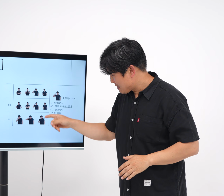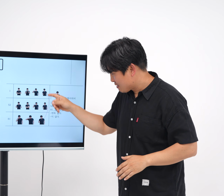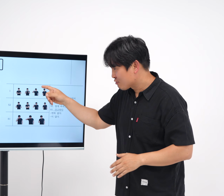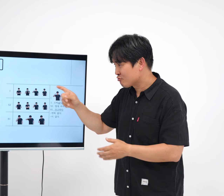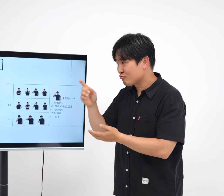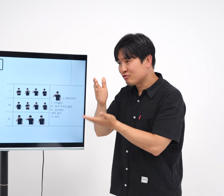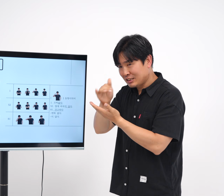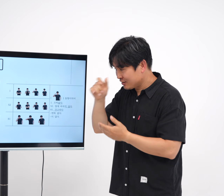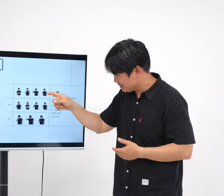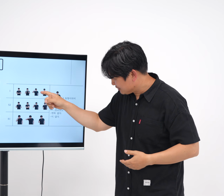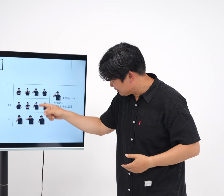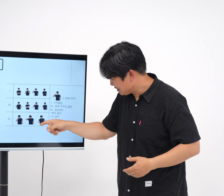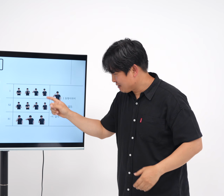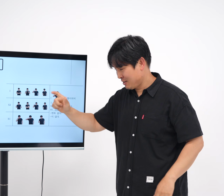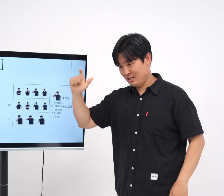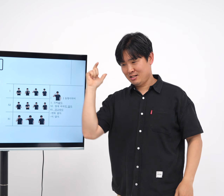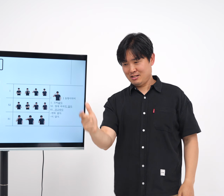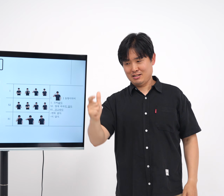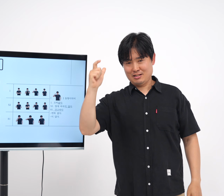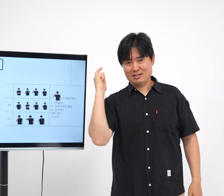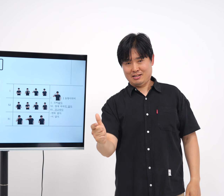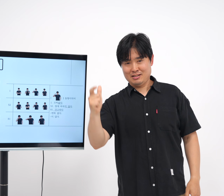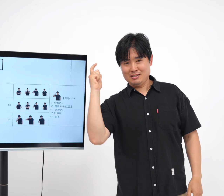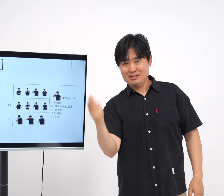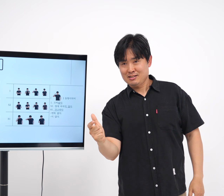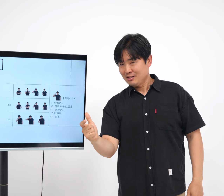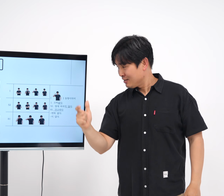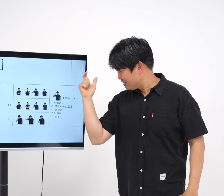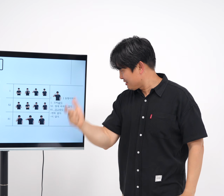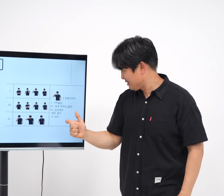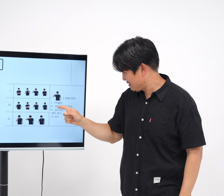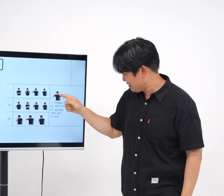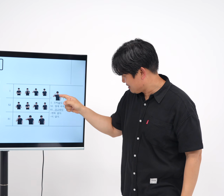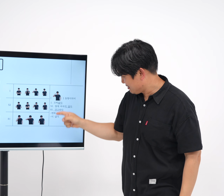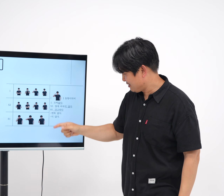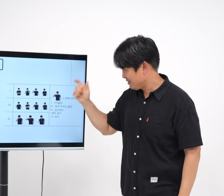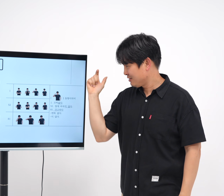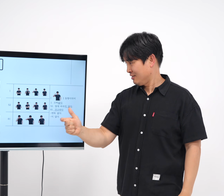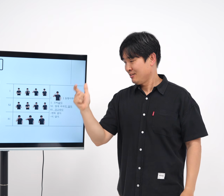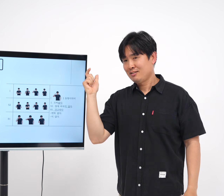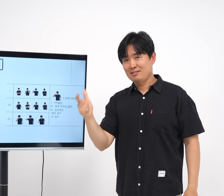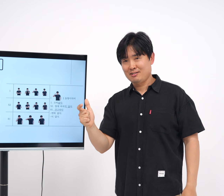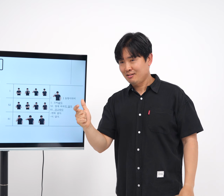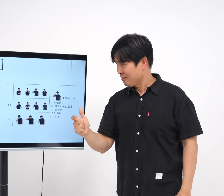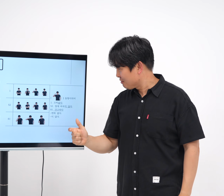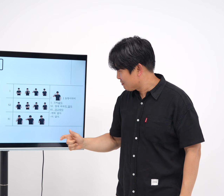Let's look at sign words containing "strong".